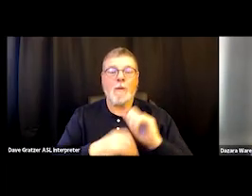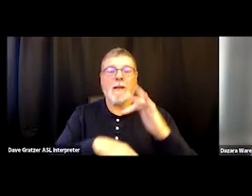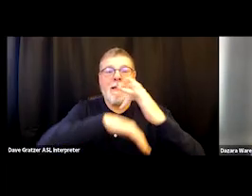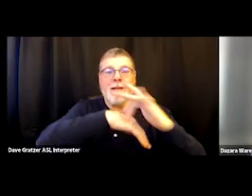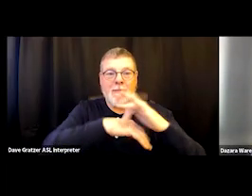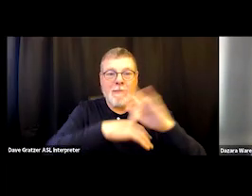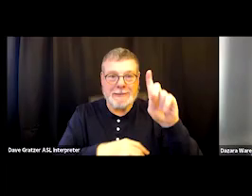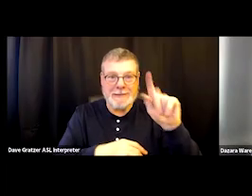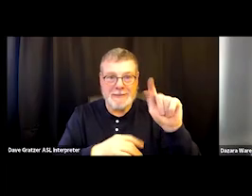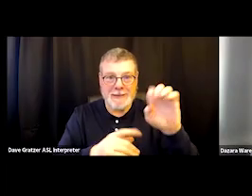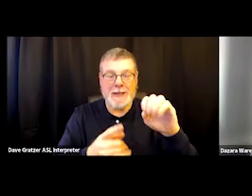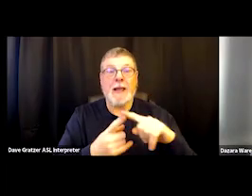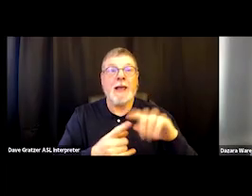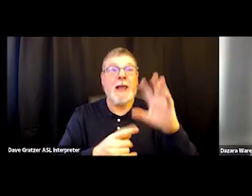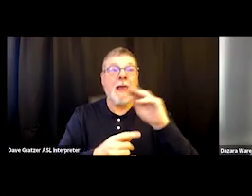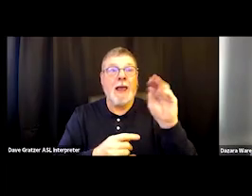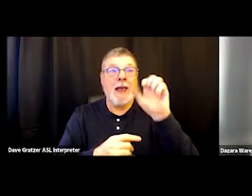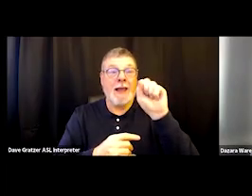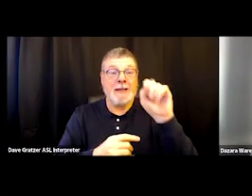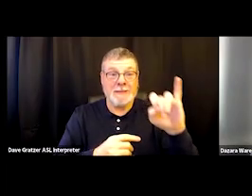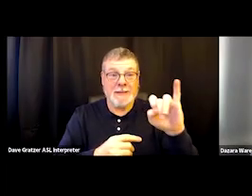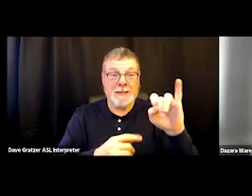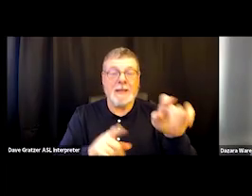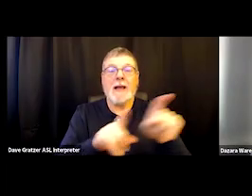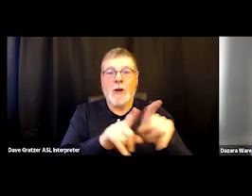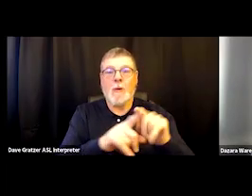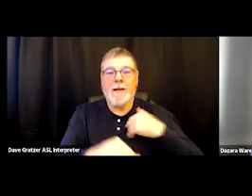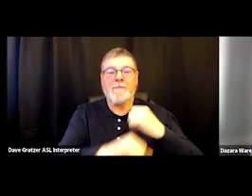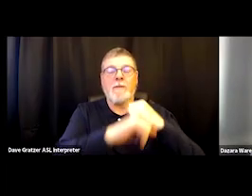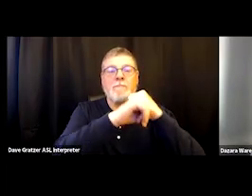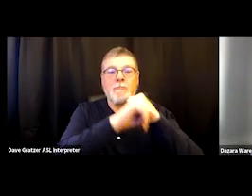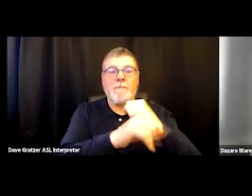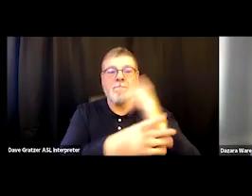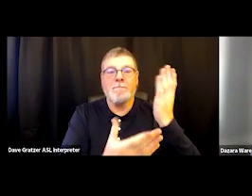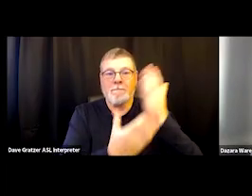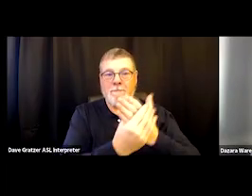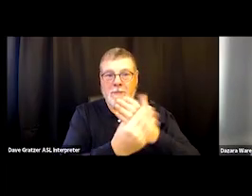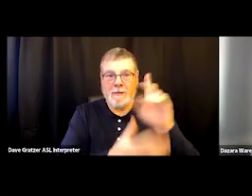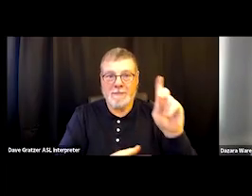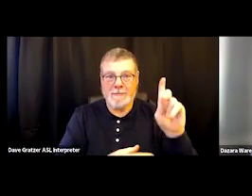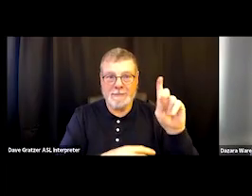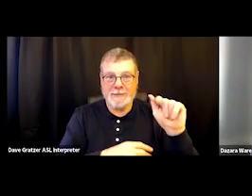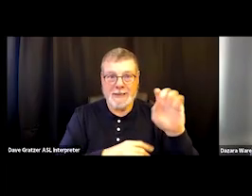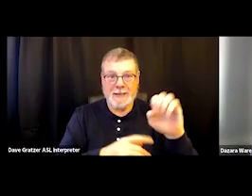As with SSI, it comes with a protective filing date. And the protective filing date for SSI